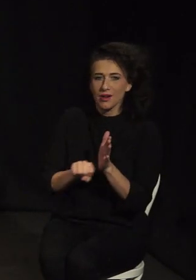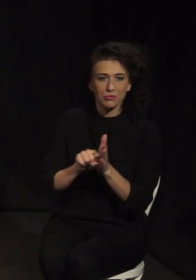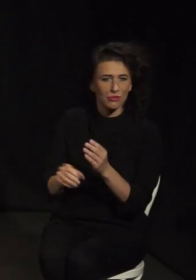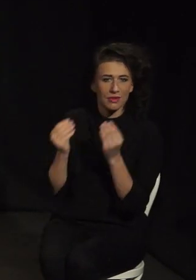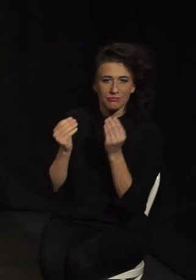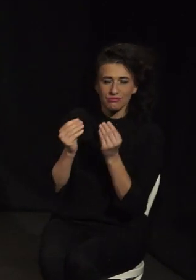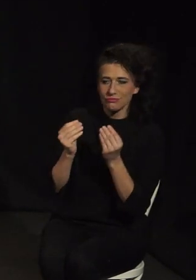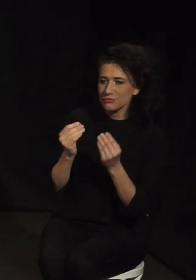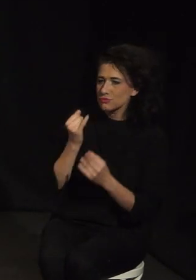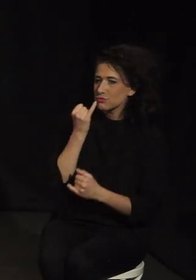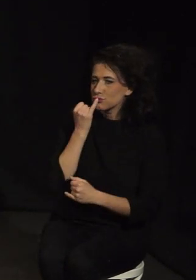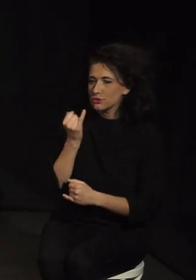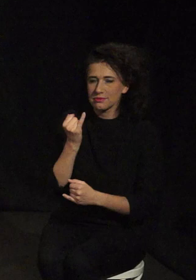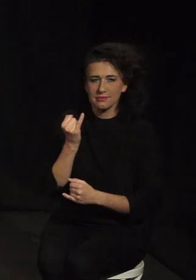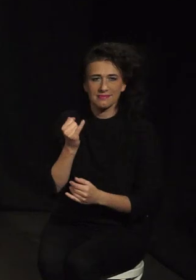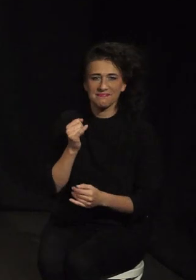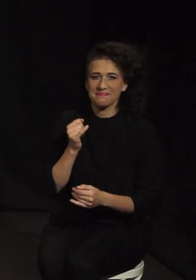is to say nothing at all.